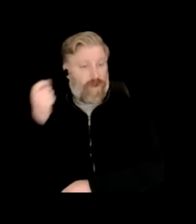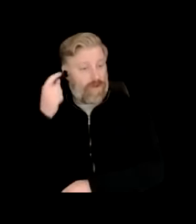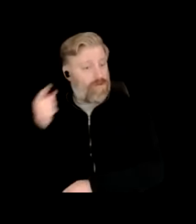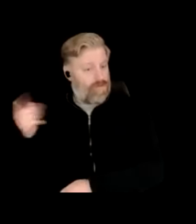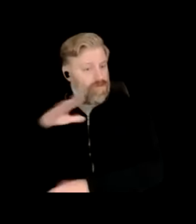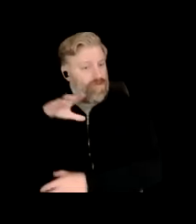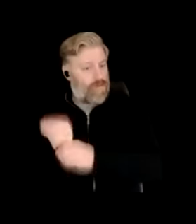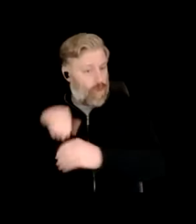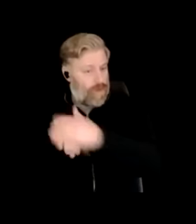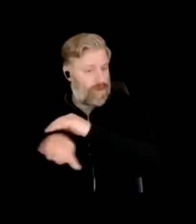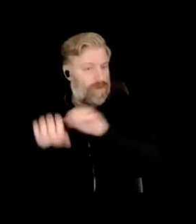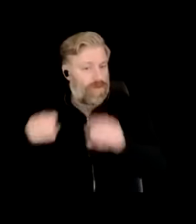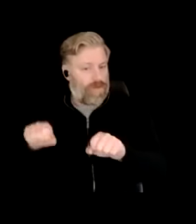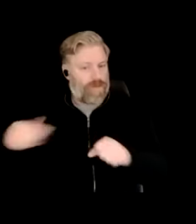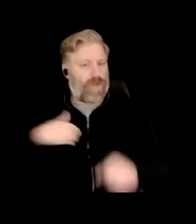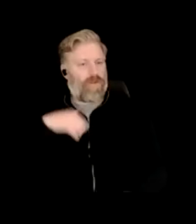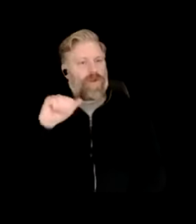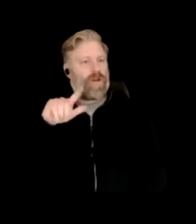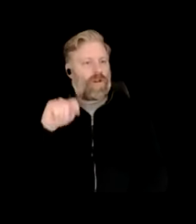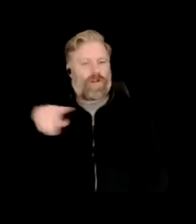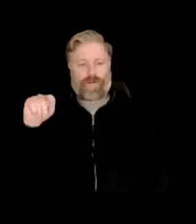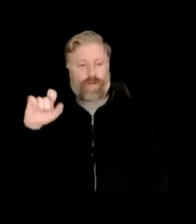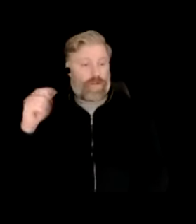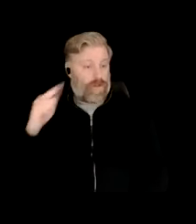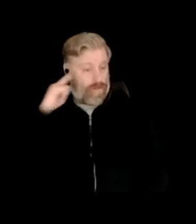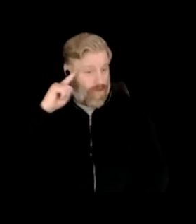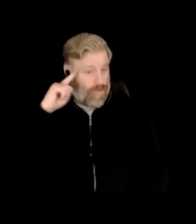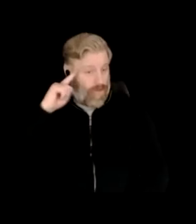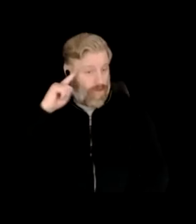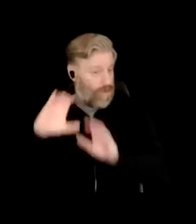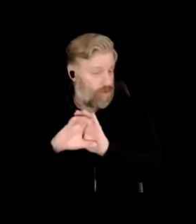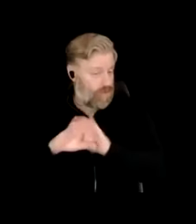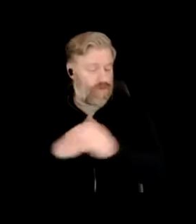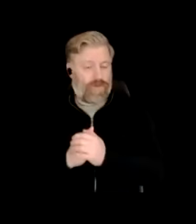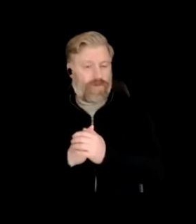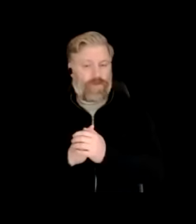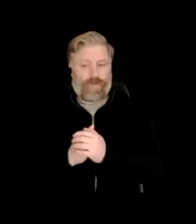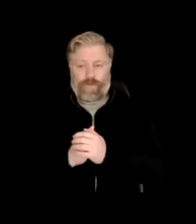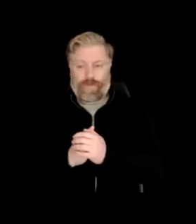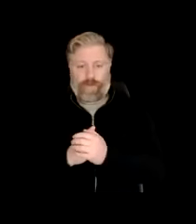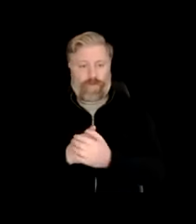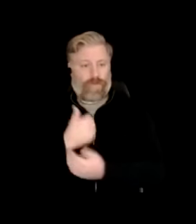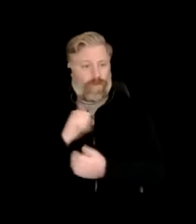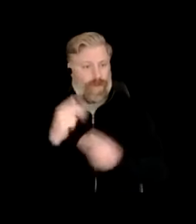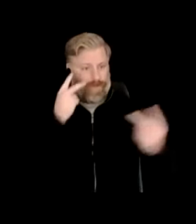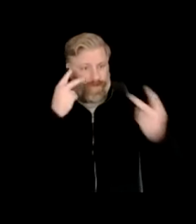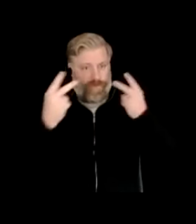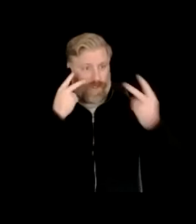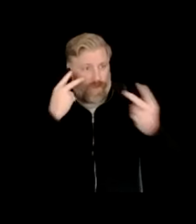including alt text for images. I will describe any visual elements out loud for this presentation as well.